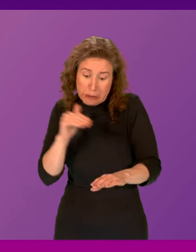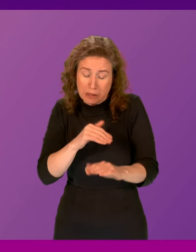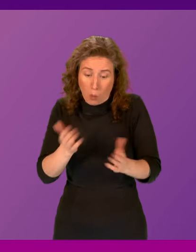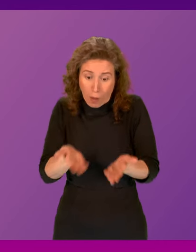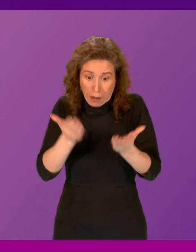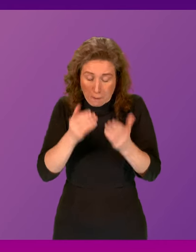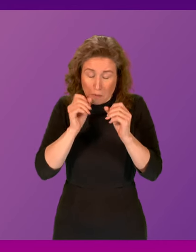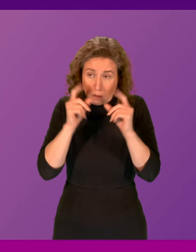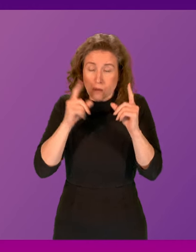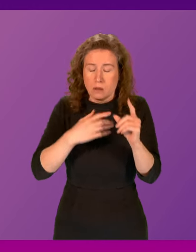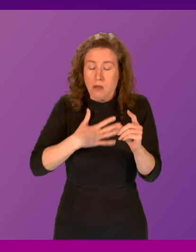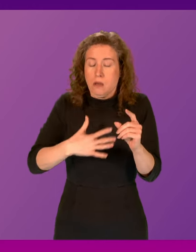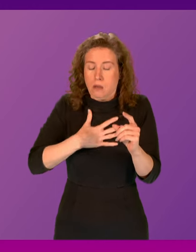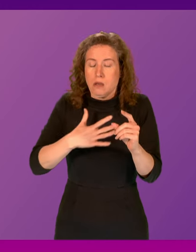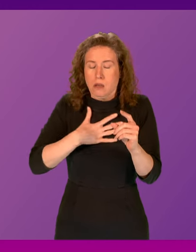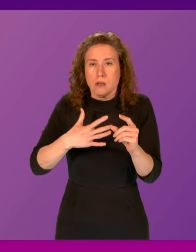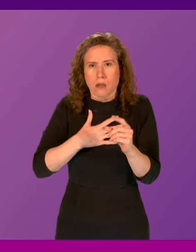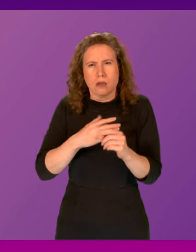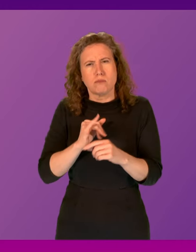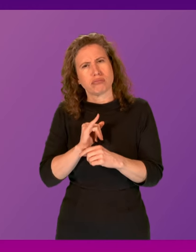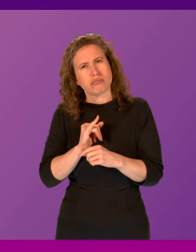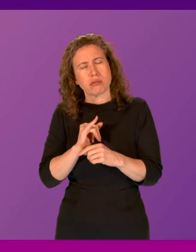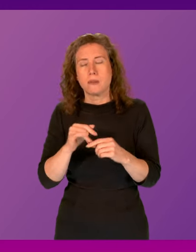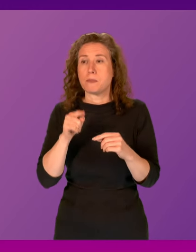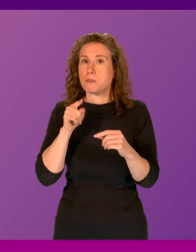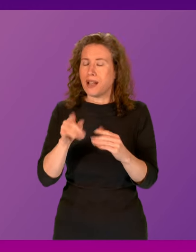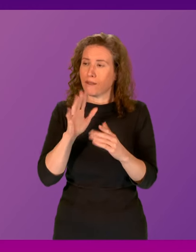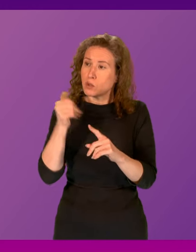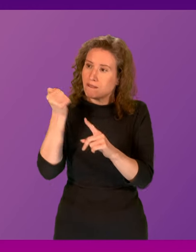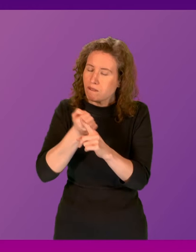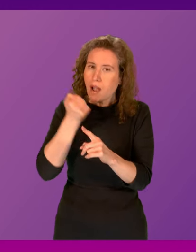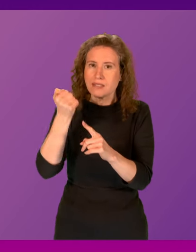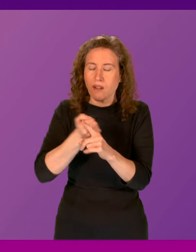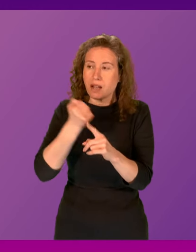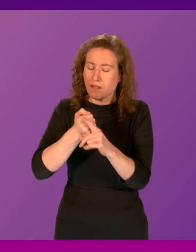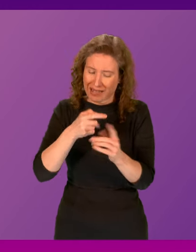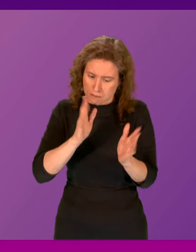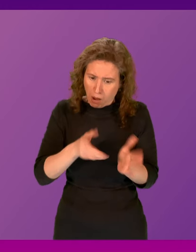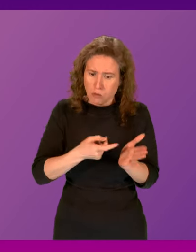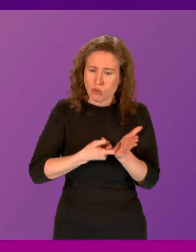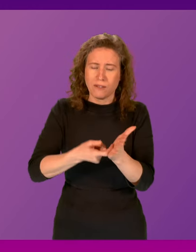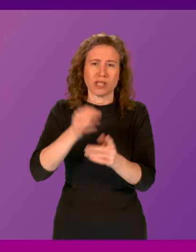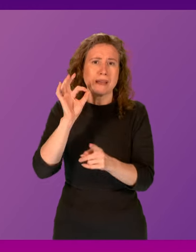restart his breathing again. She has had to fight to get Cody referred to a specialist